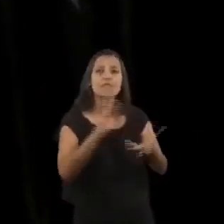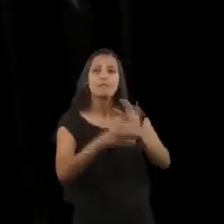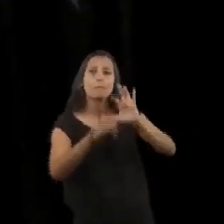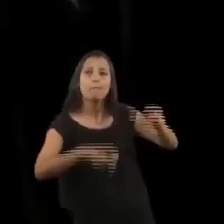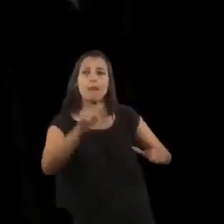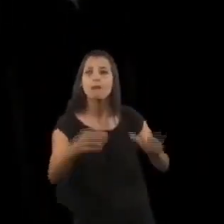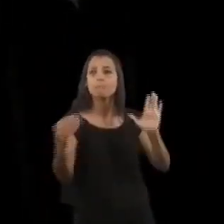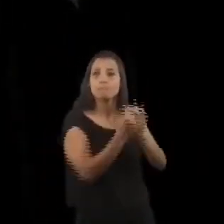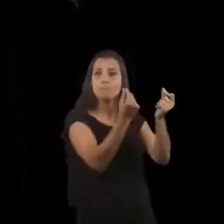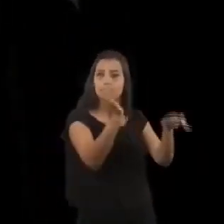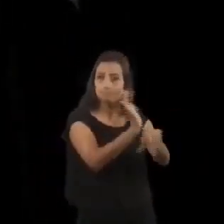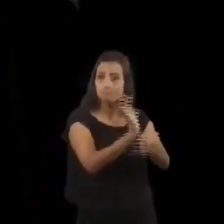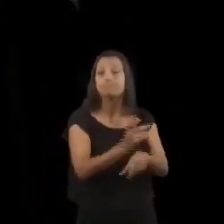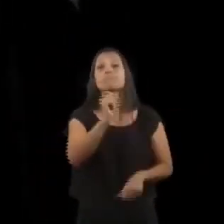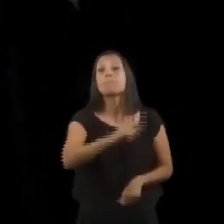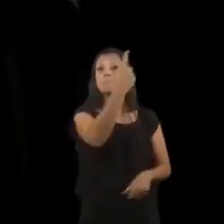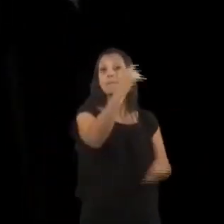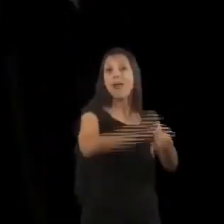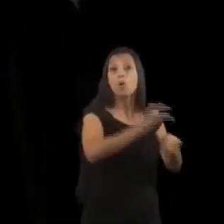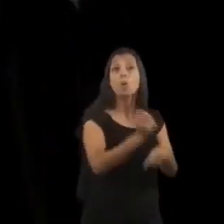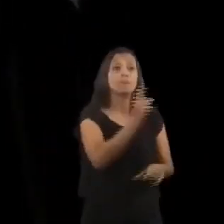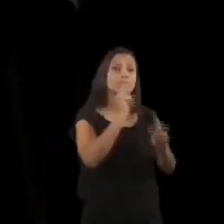it is the fault of the entrepreneurs, of the consumers, of the unionists.